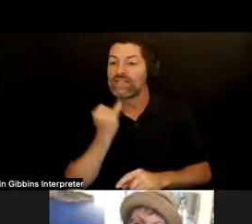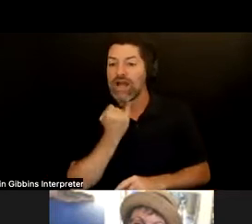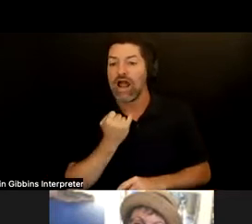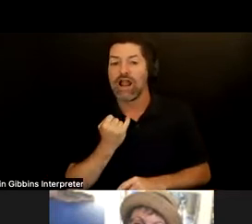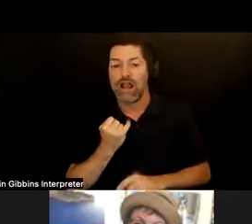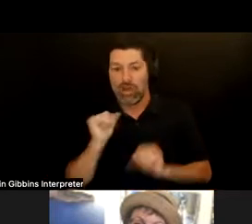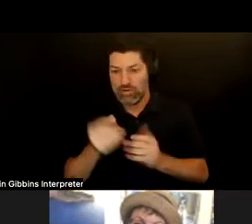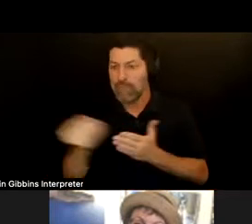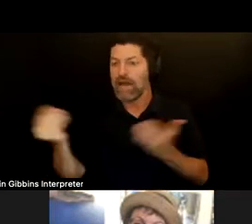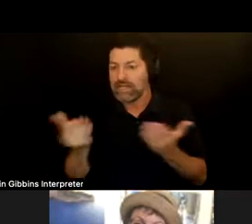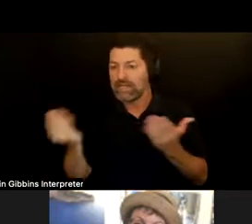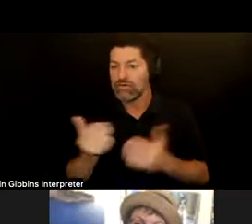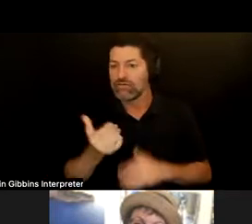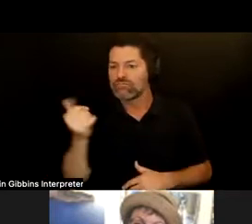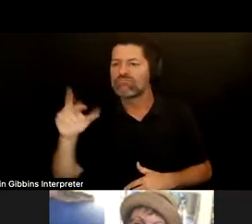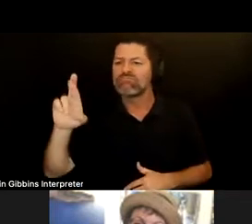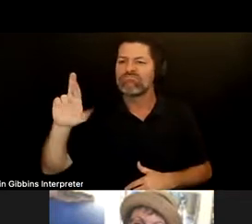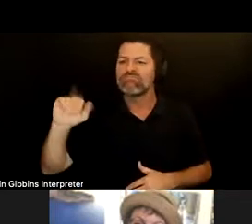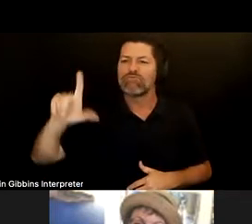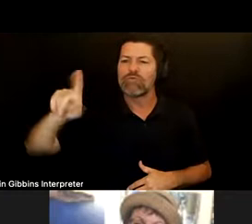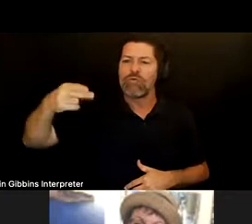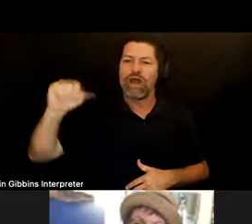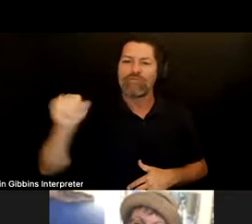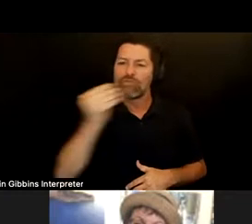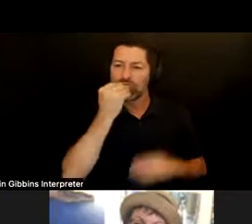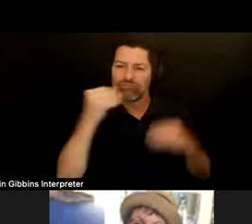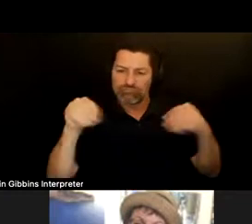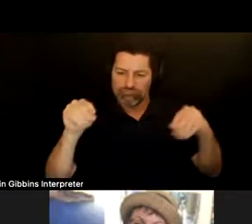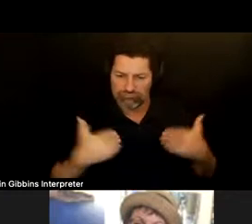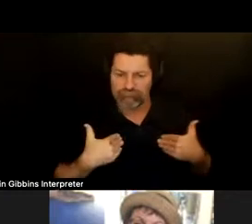easy. to buy here I just fix them up at rat and my rouse, so he could still follow the